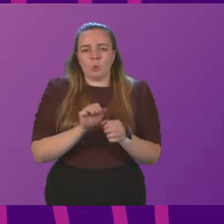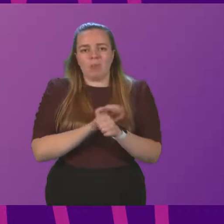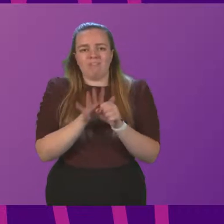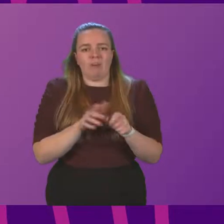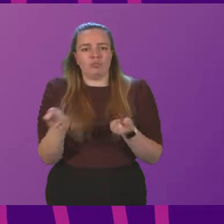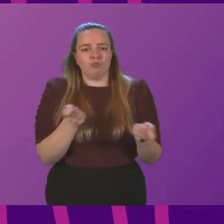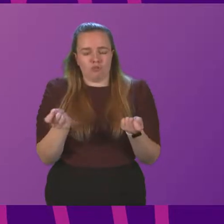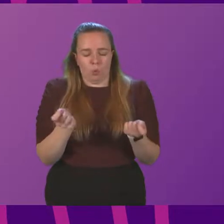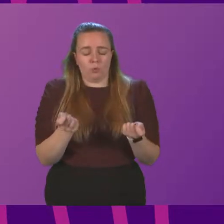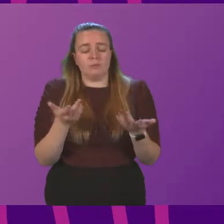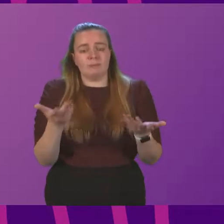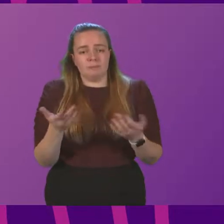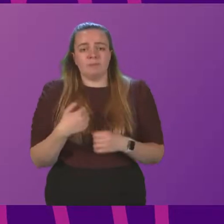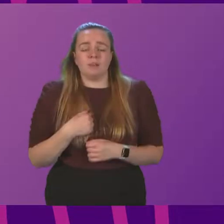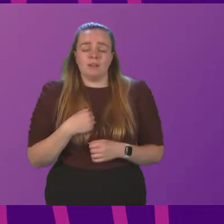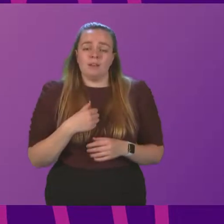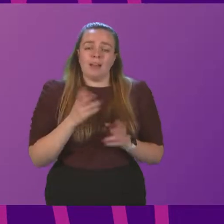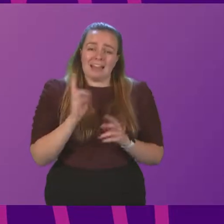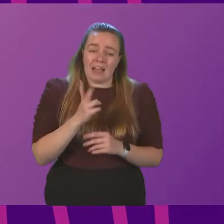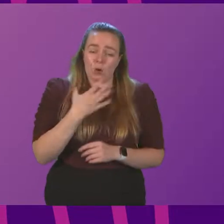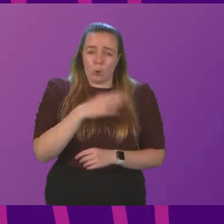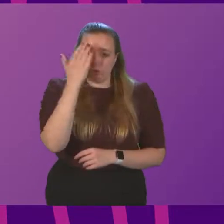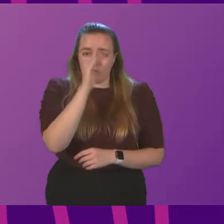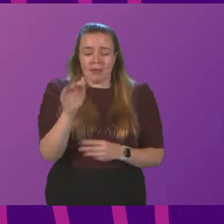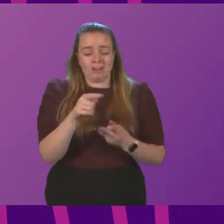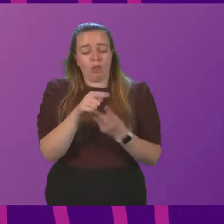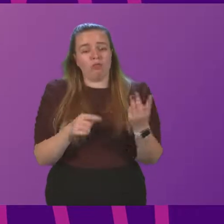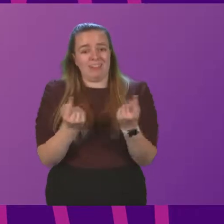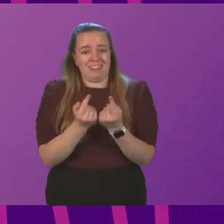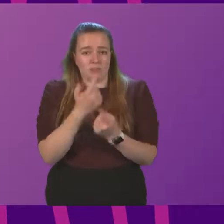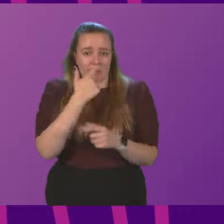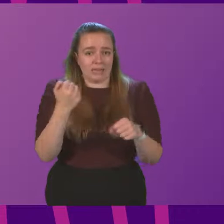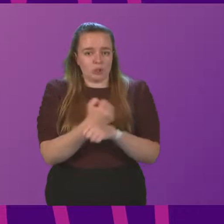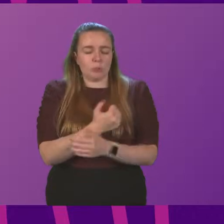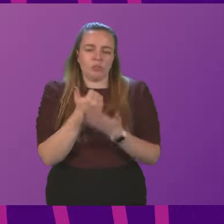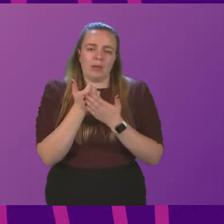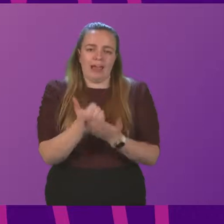I will close with a reminder of the three things that we can all do to help protect each other.